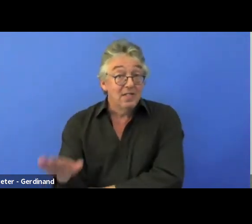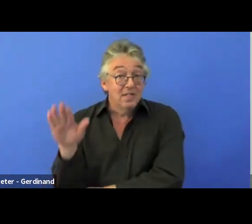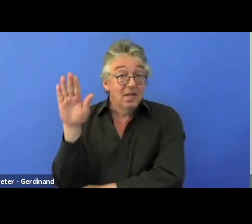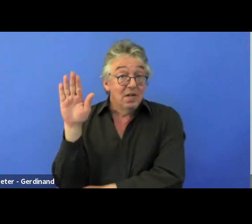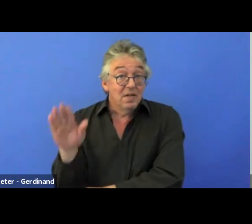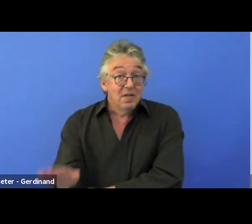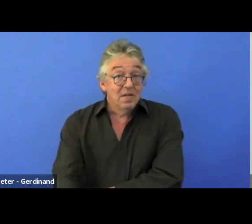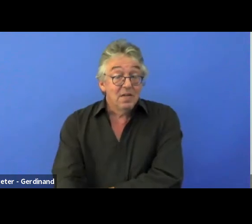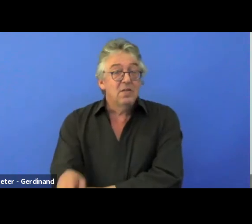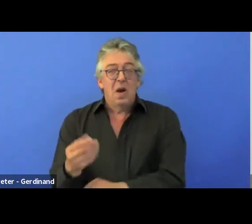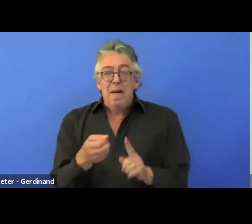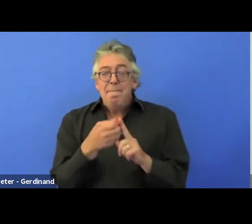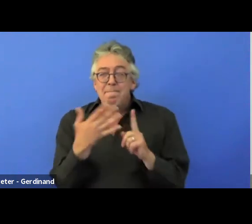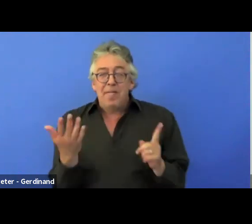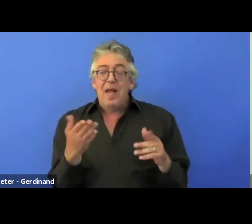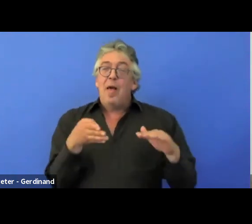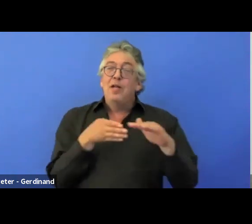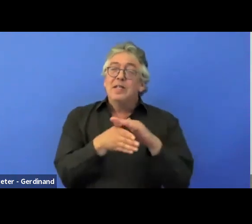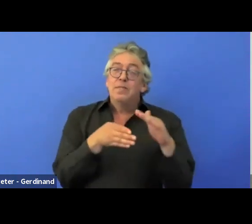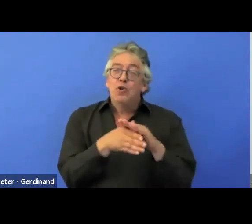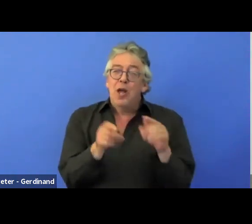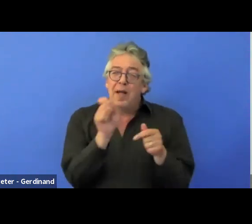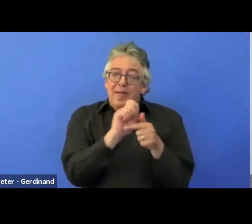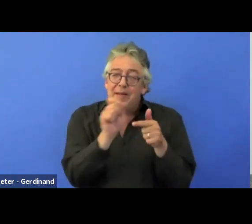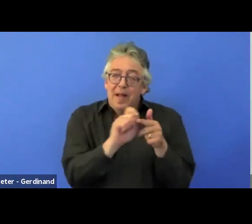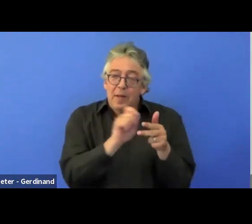There are many details in implementing accessibility in practice